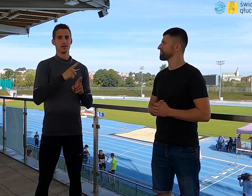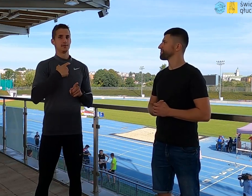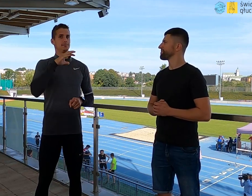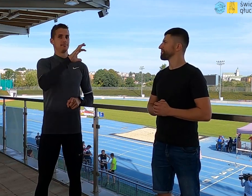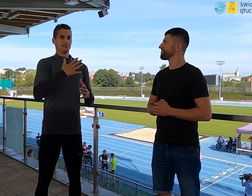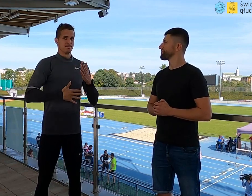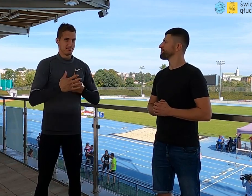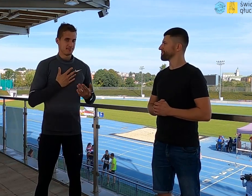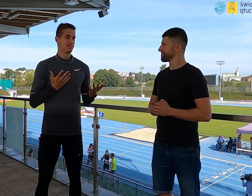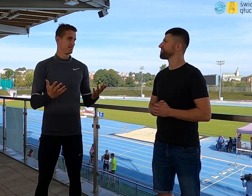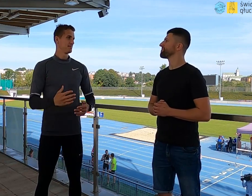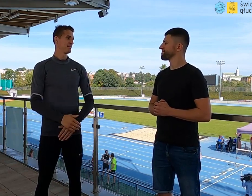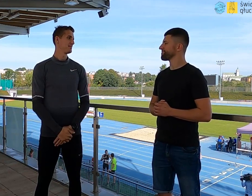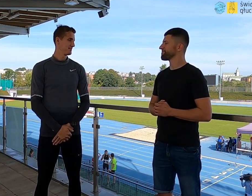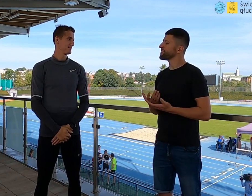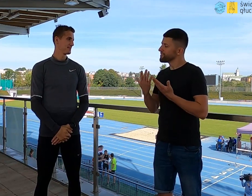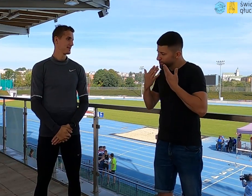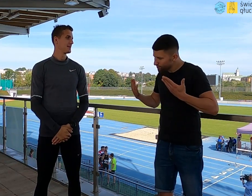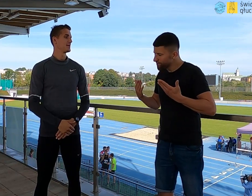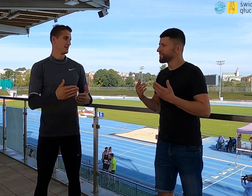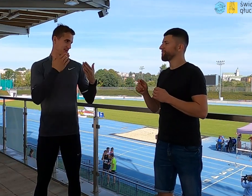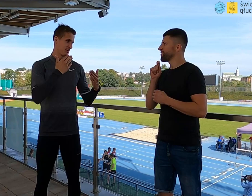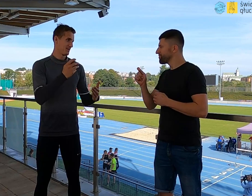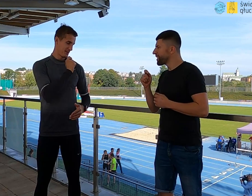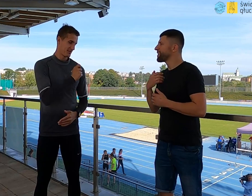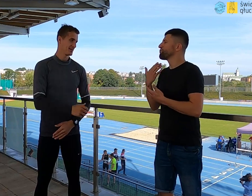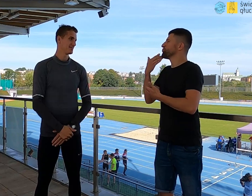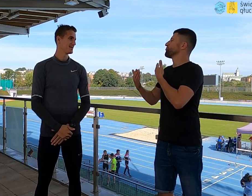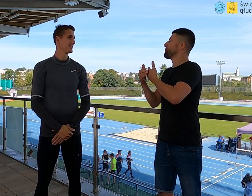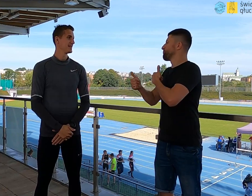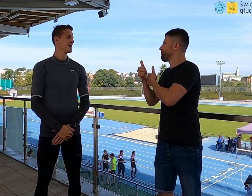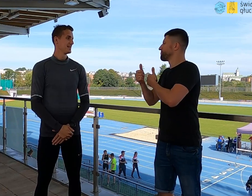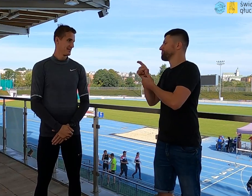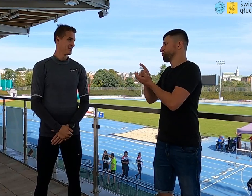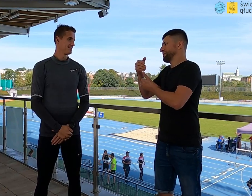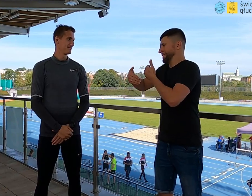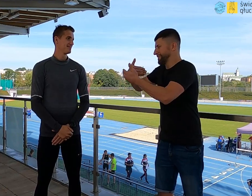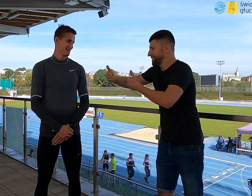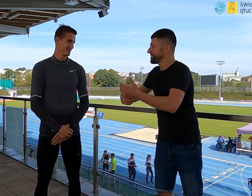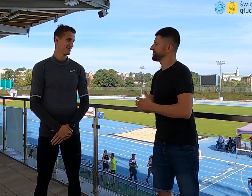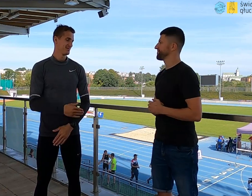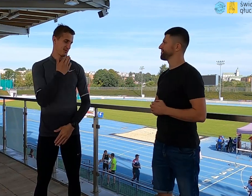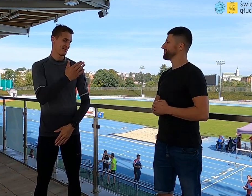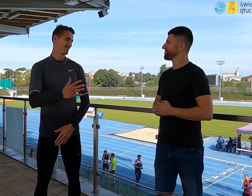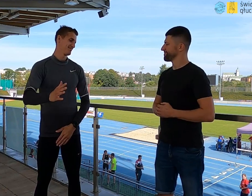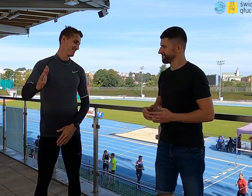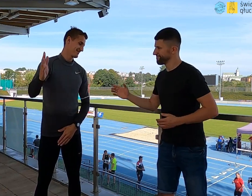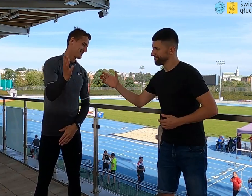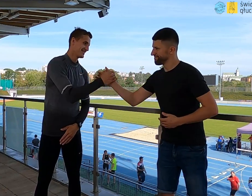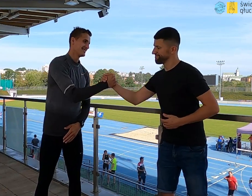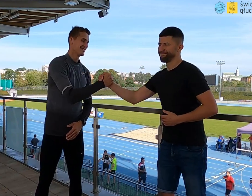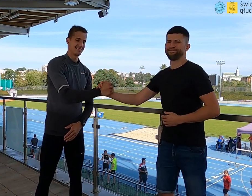I am thrilled by him. Thank you for the interview and I wish you success in your future endeavors. Thank you.